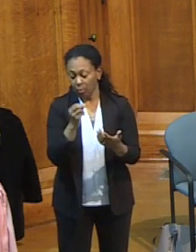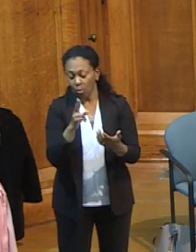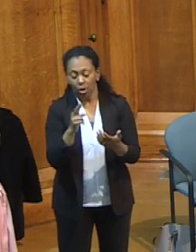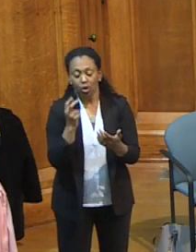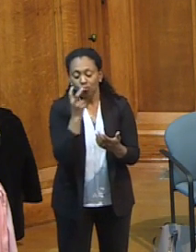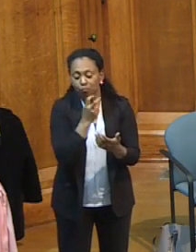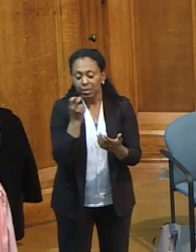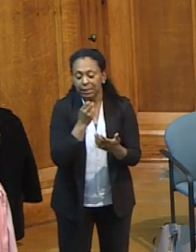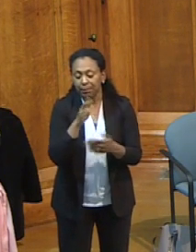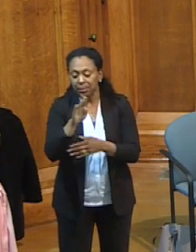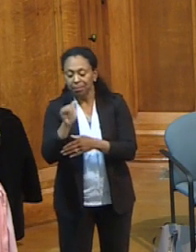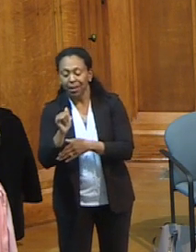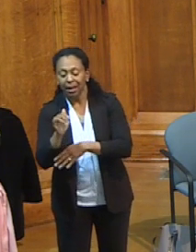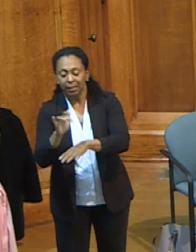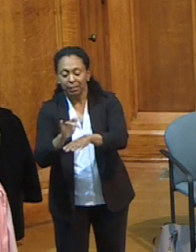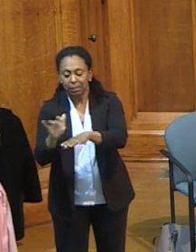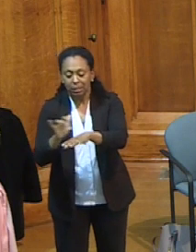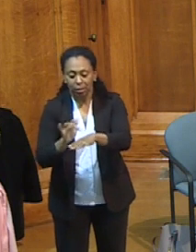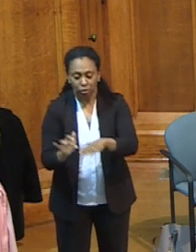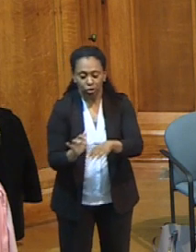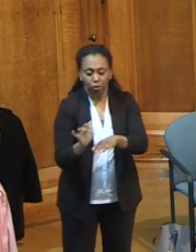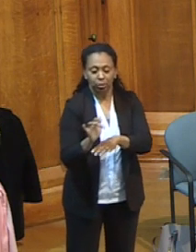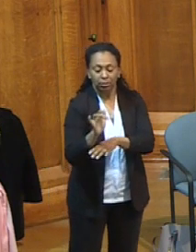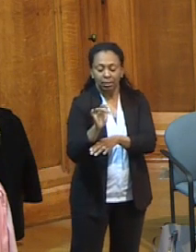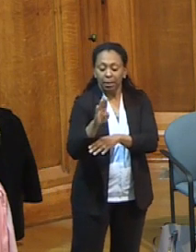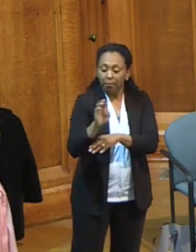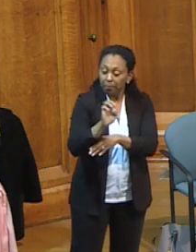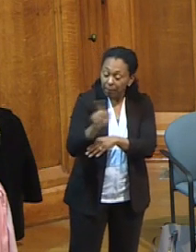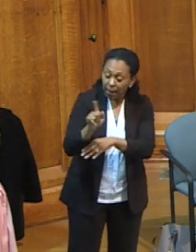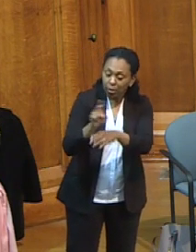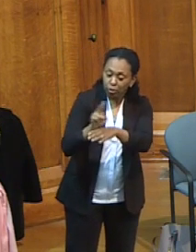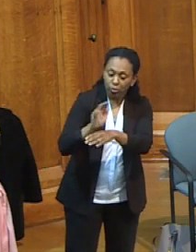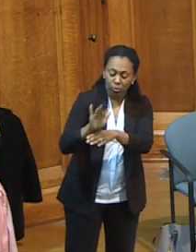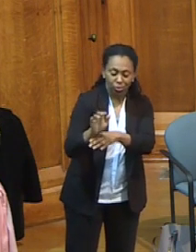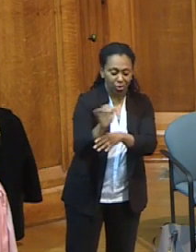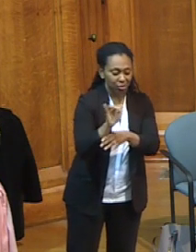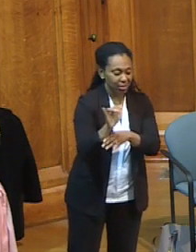But Alexander Graham Bell used her as a kind of adversement